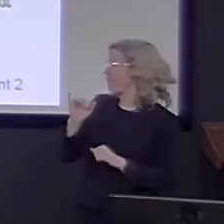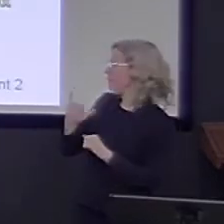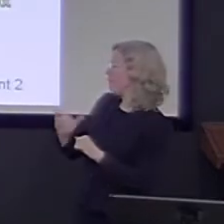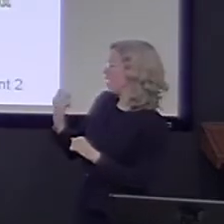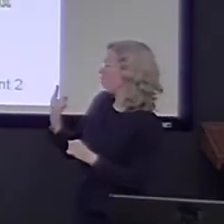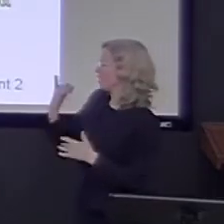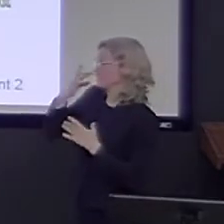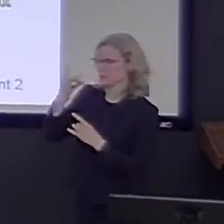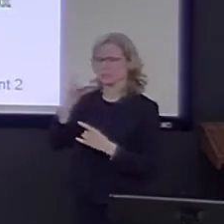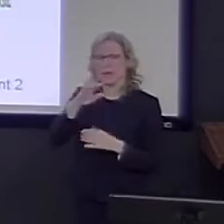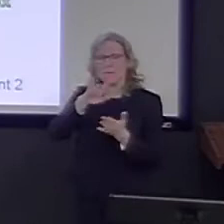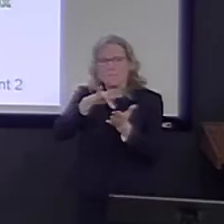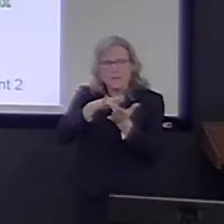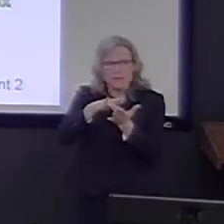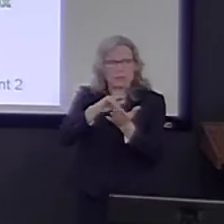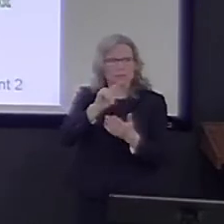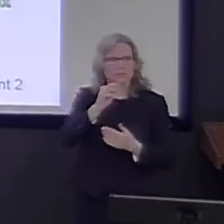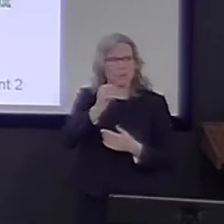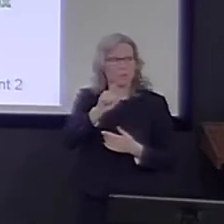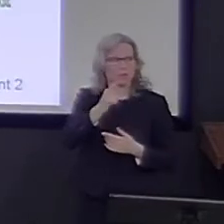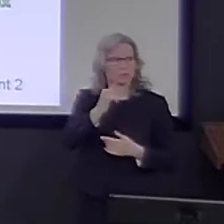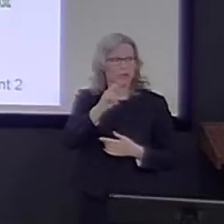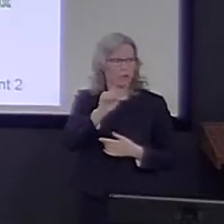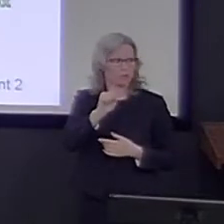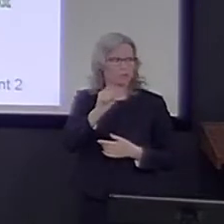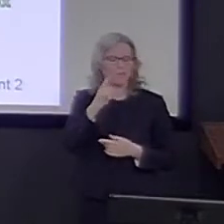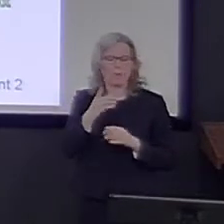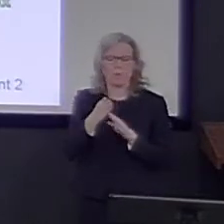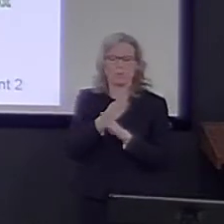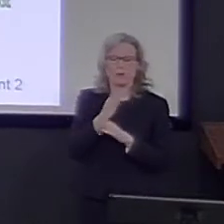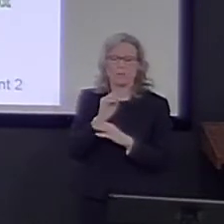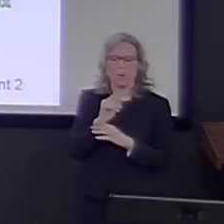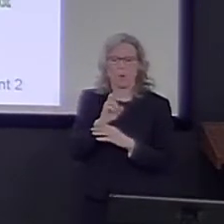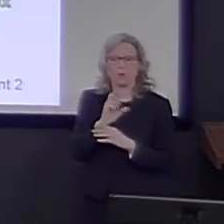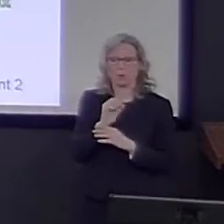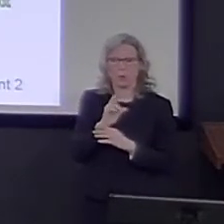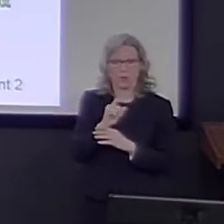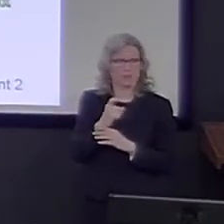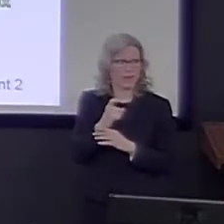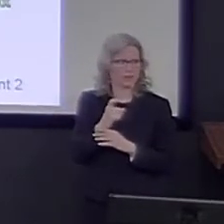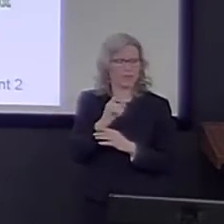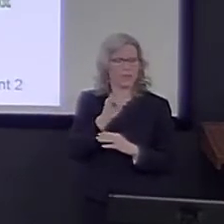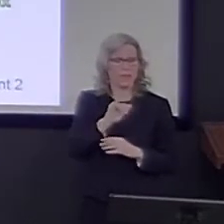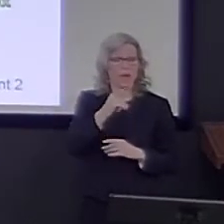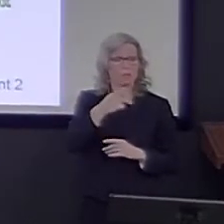middle temporal gyrus to the premotor cortex. Now the premotor cortex is really interesting